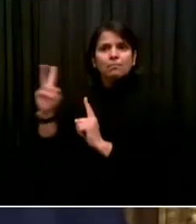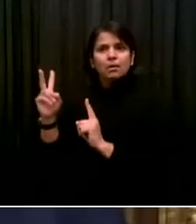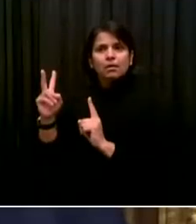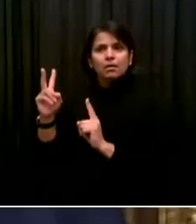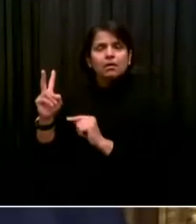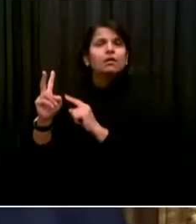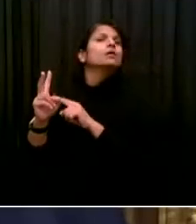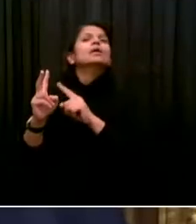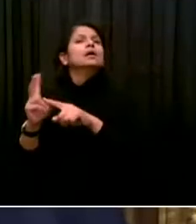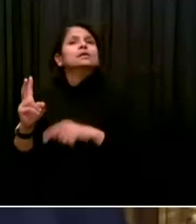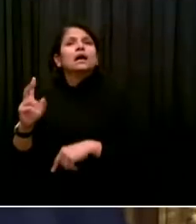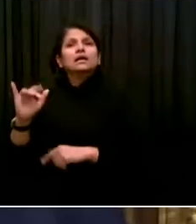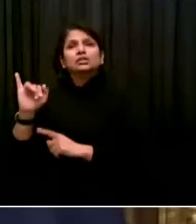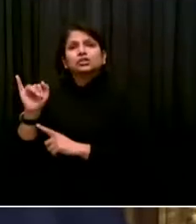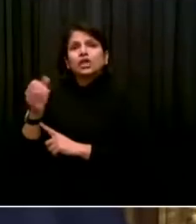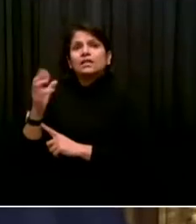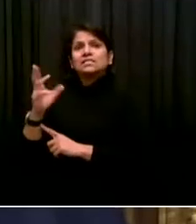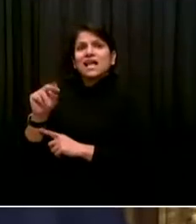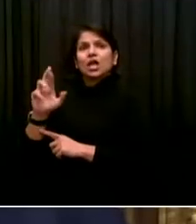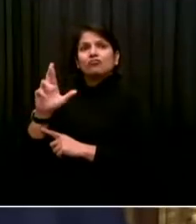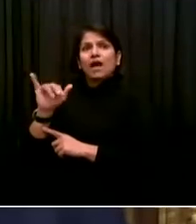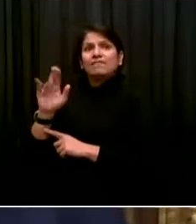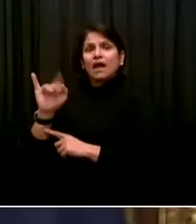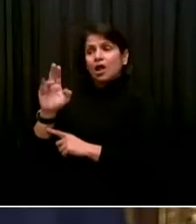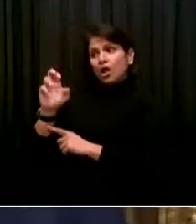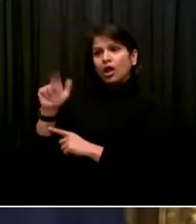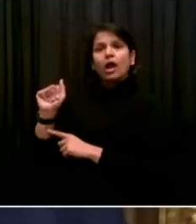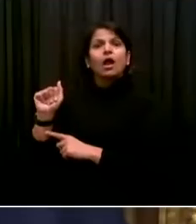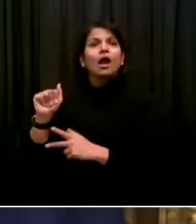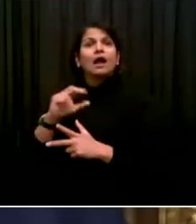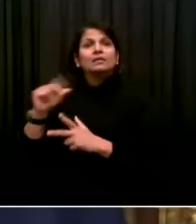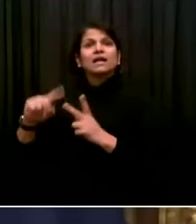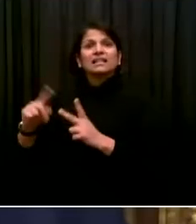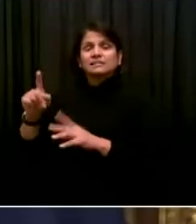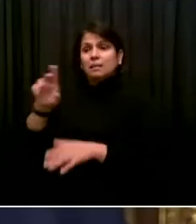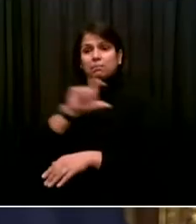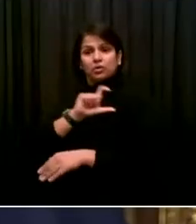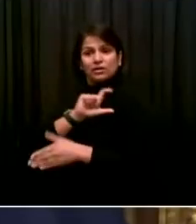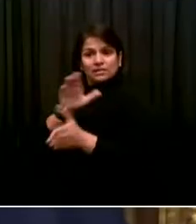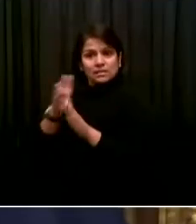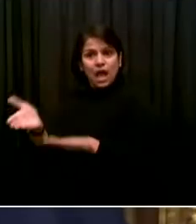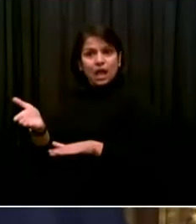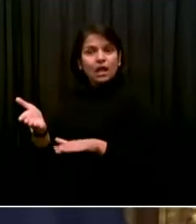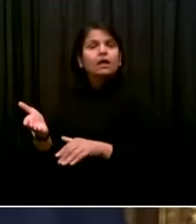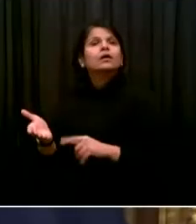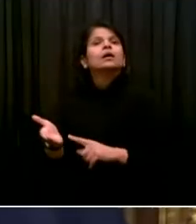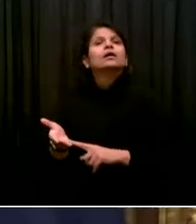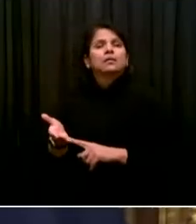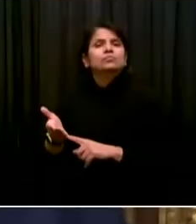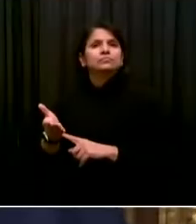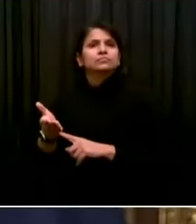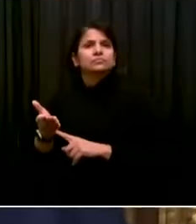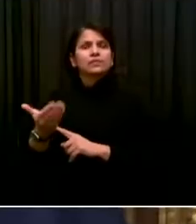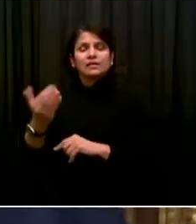WEAPON IN HIS HAND AND A